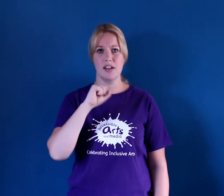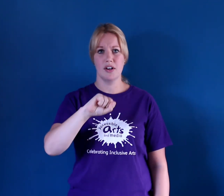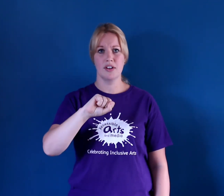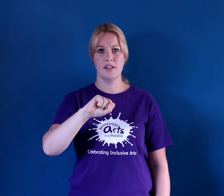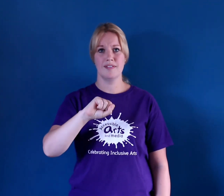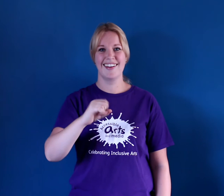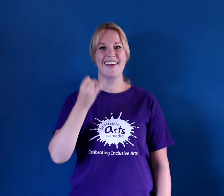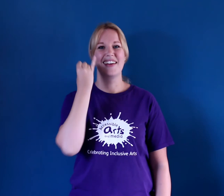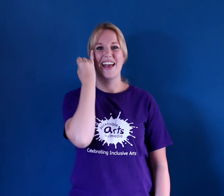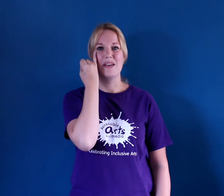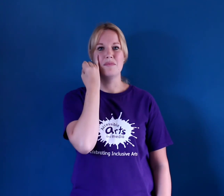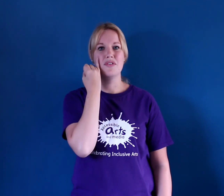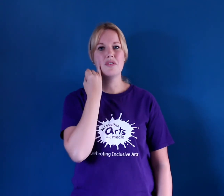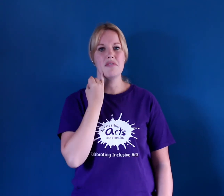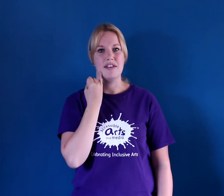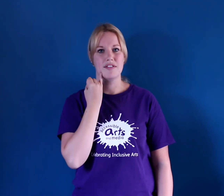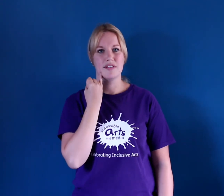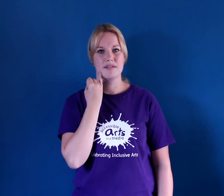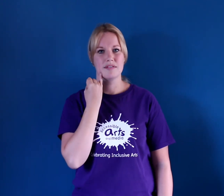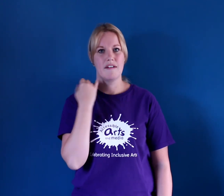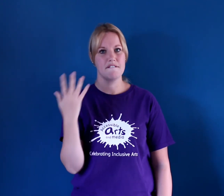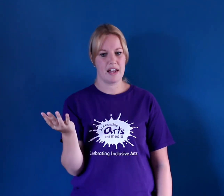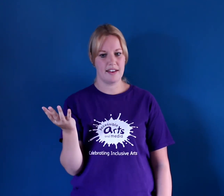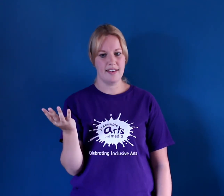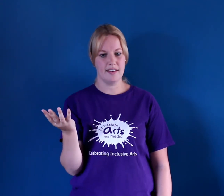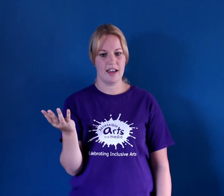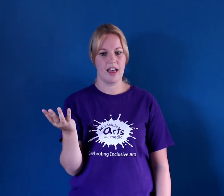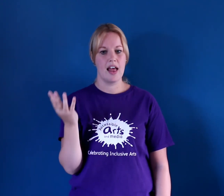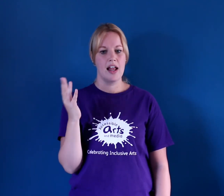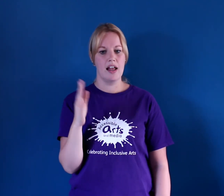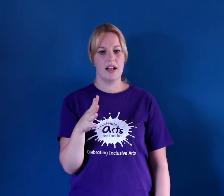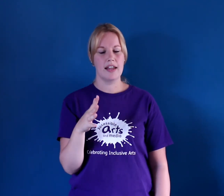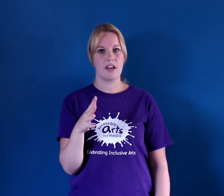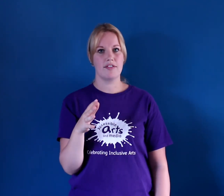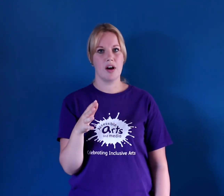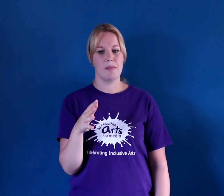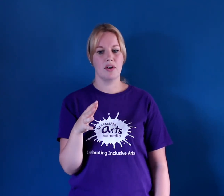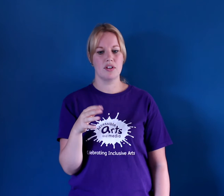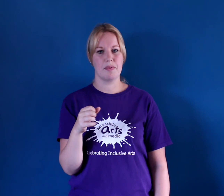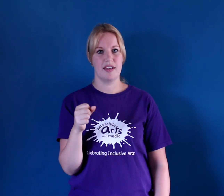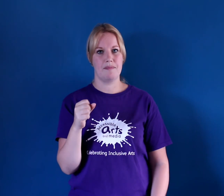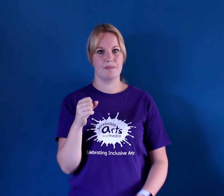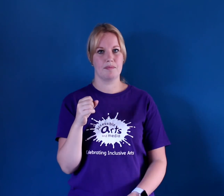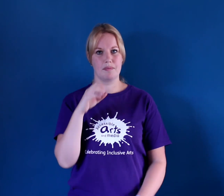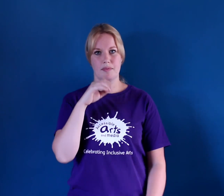Your turn. Came to grief. Fantastic. Let’s go from ‘naughty cup of tea’.